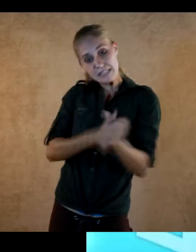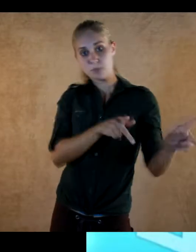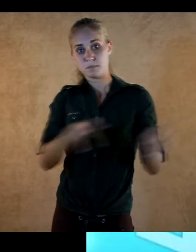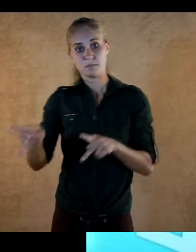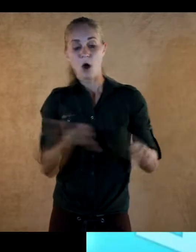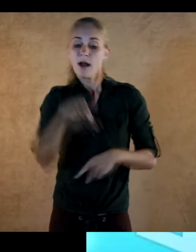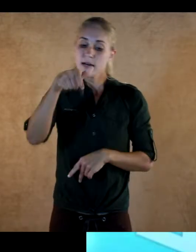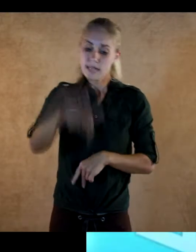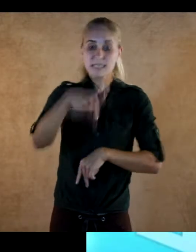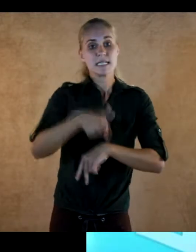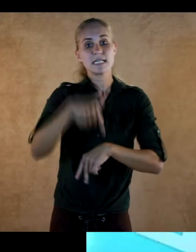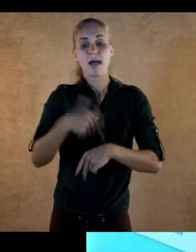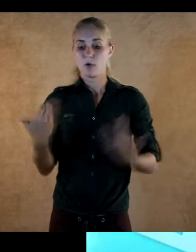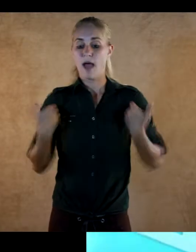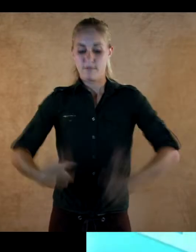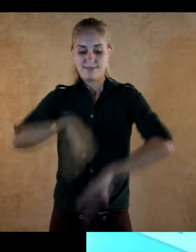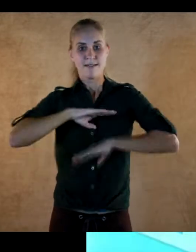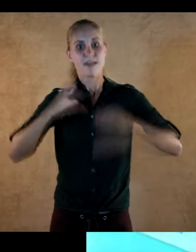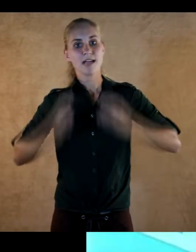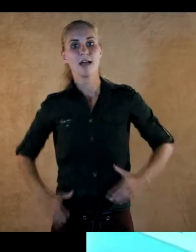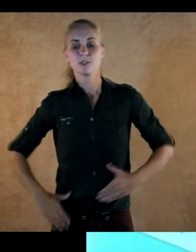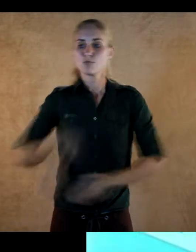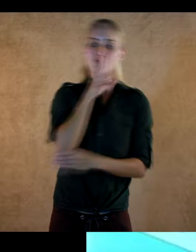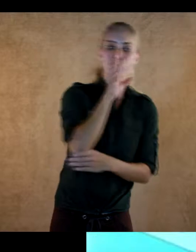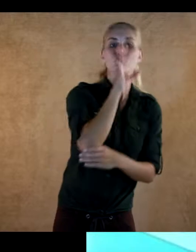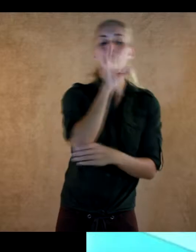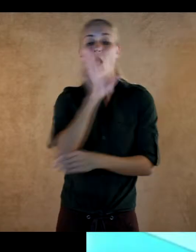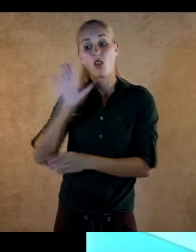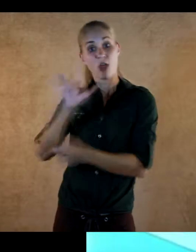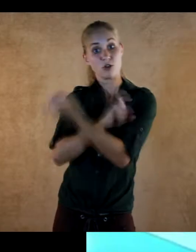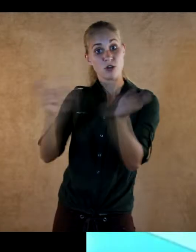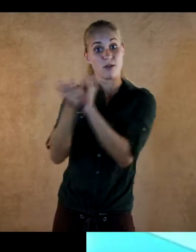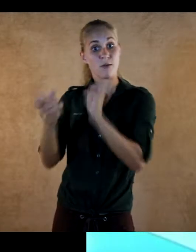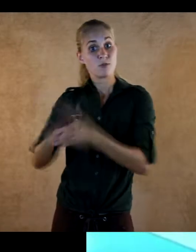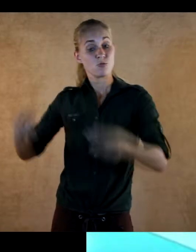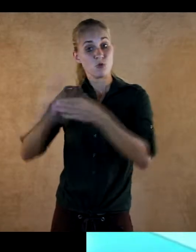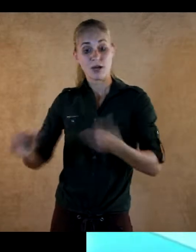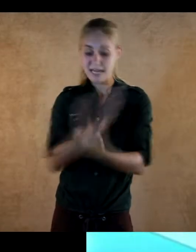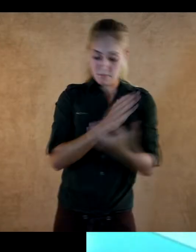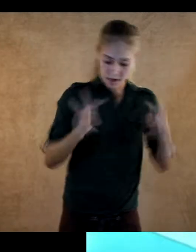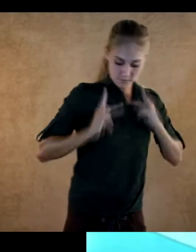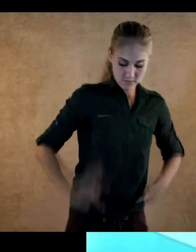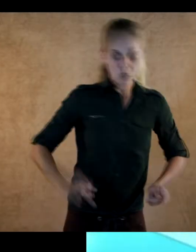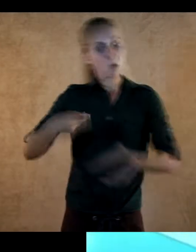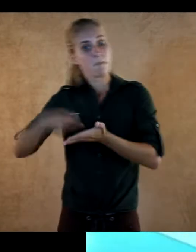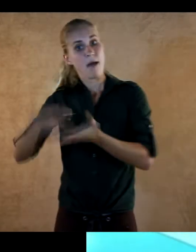This is the time when you get satisfied customers to share their personal transformation stories whether it be physical or financial.